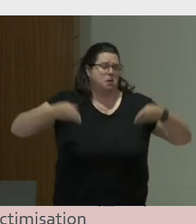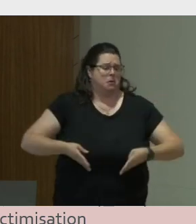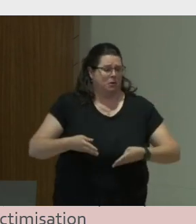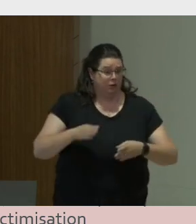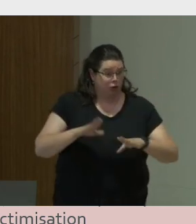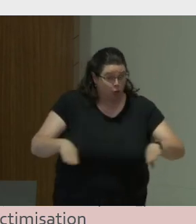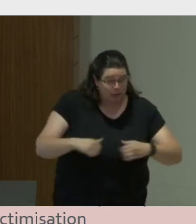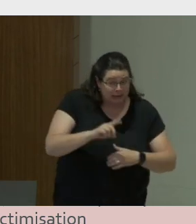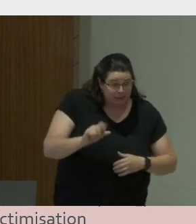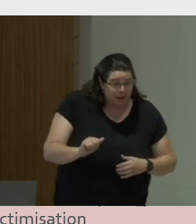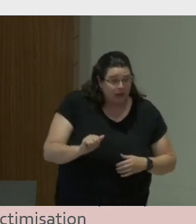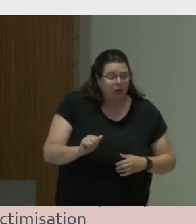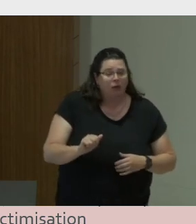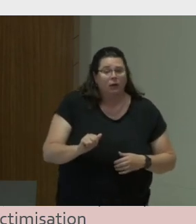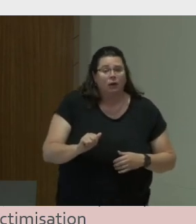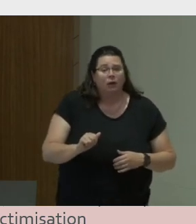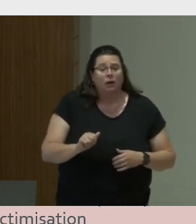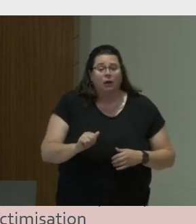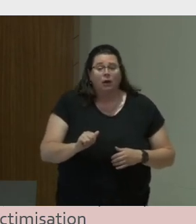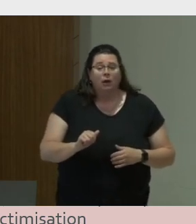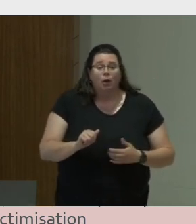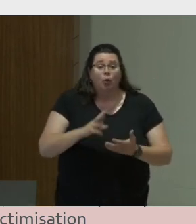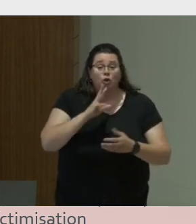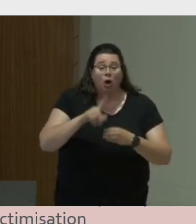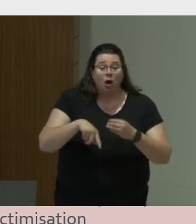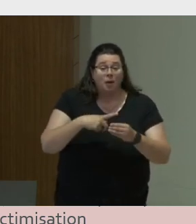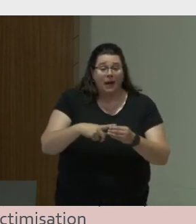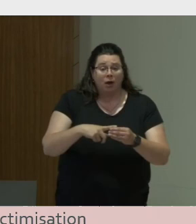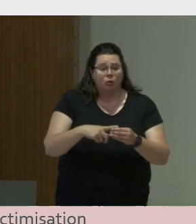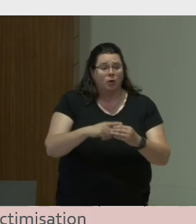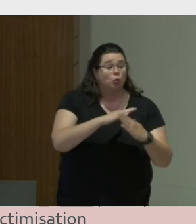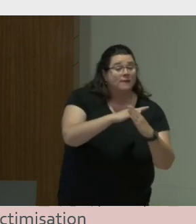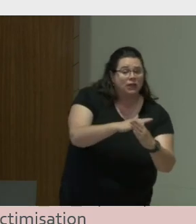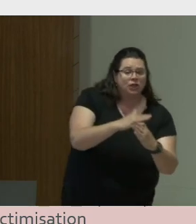We talk on prevention for particularly vulnerable groups, so some sort of